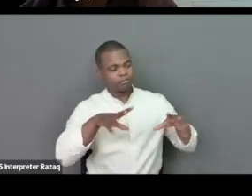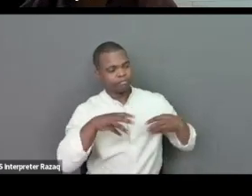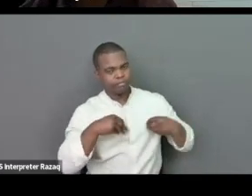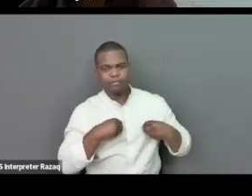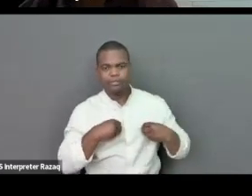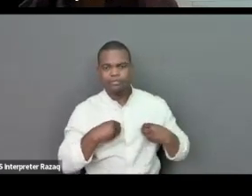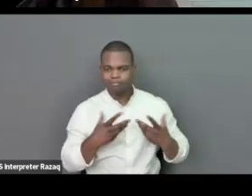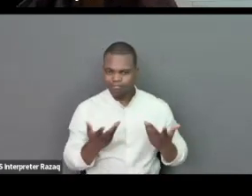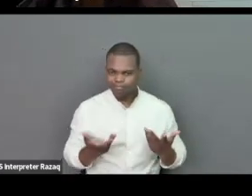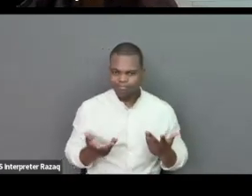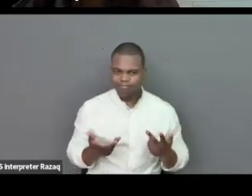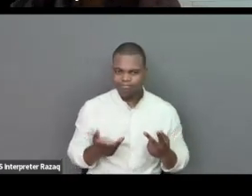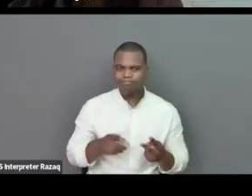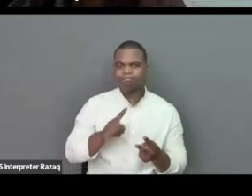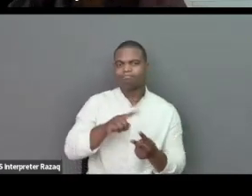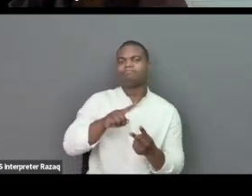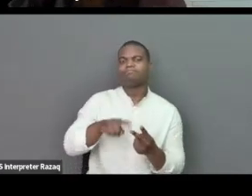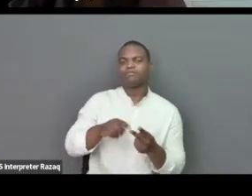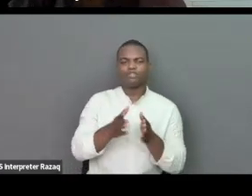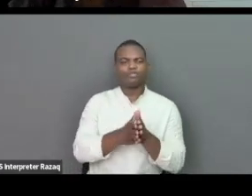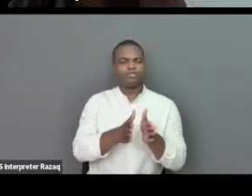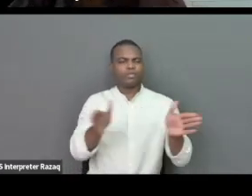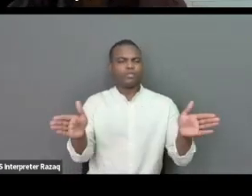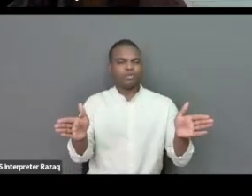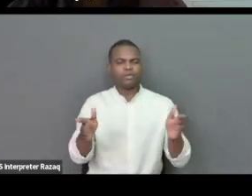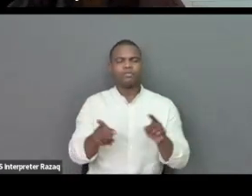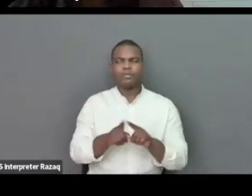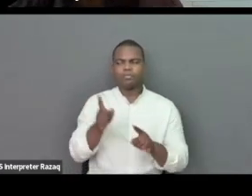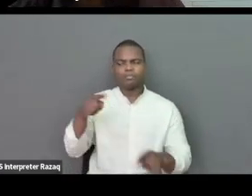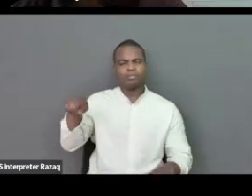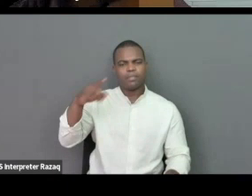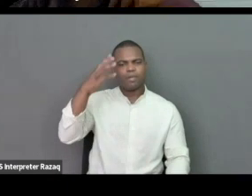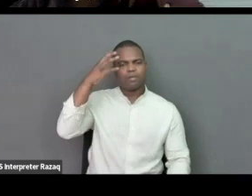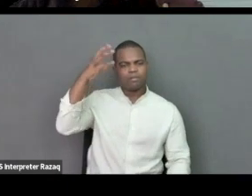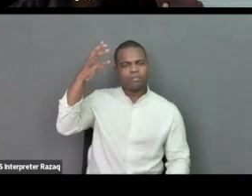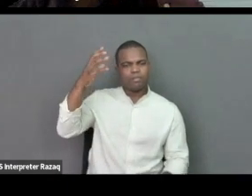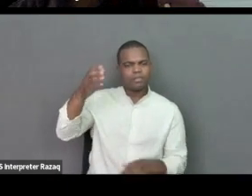about receiving feedback, but of course, it's